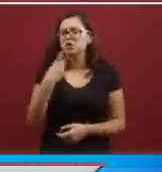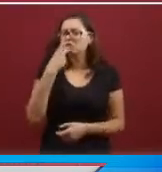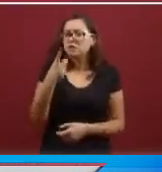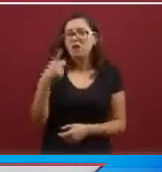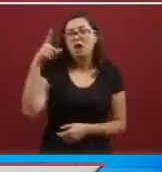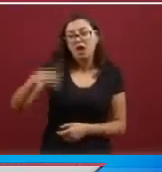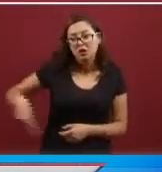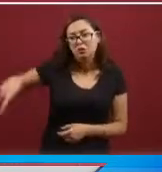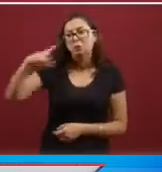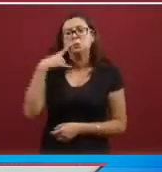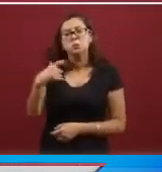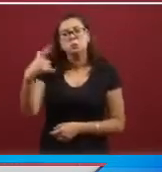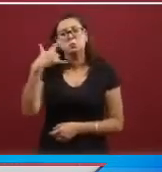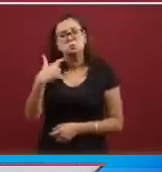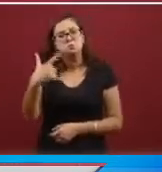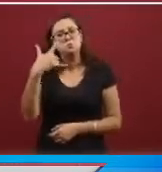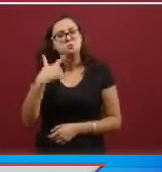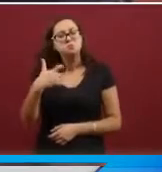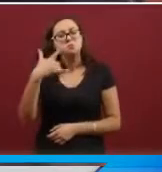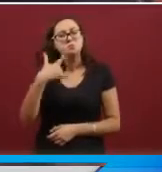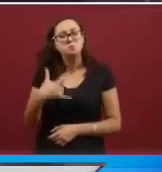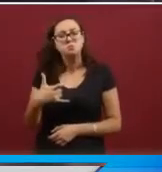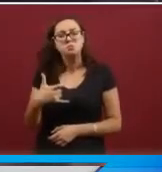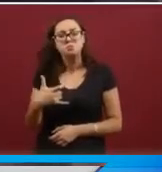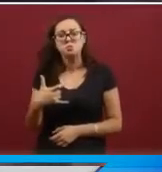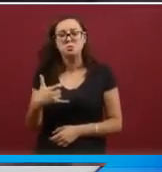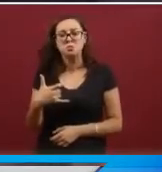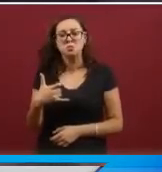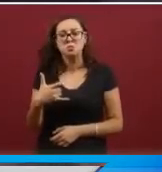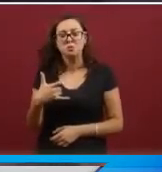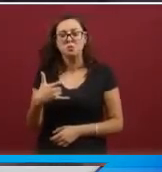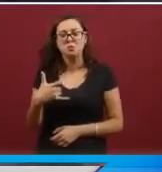The little that was advanced already shows an average subsidence of half a meter per year